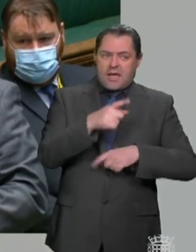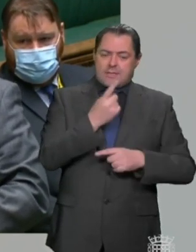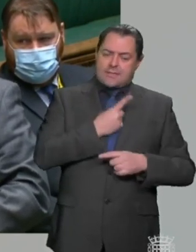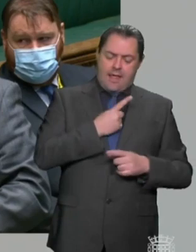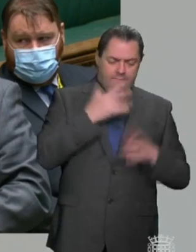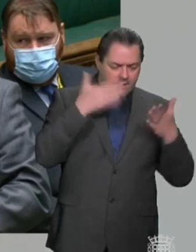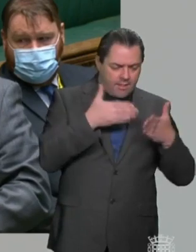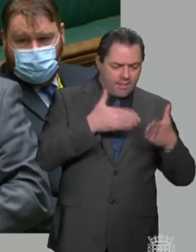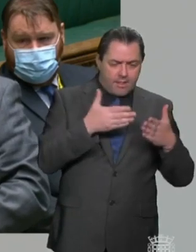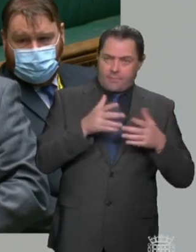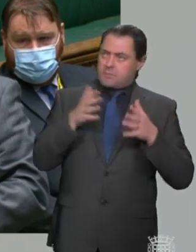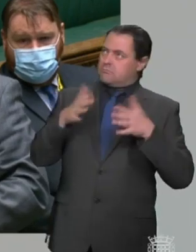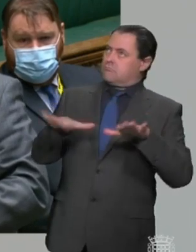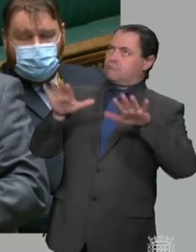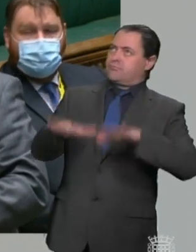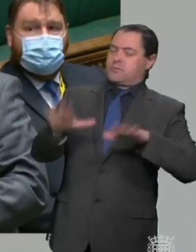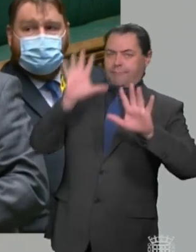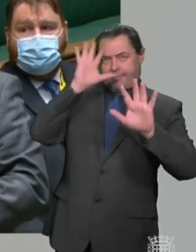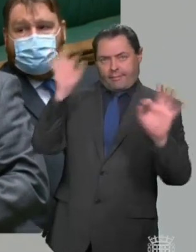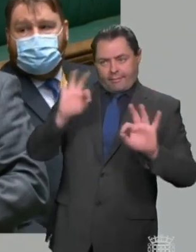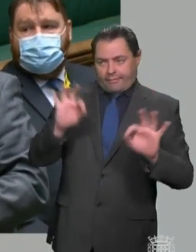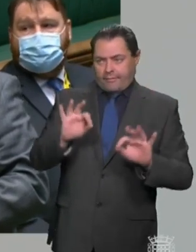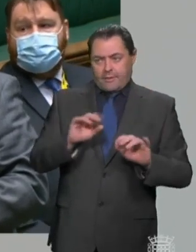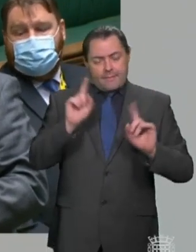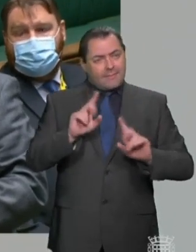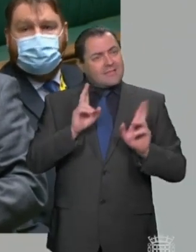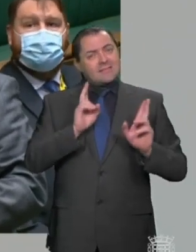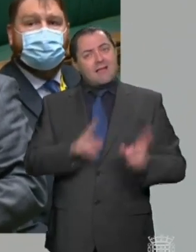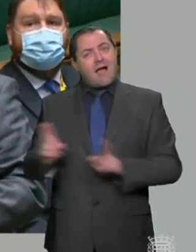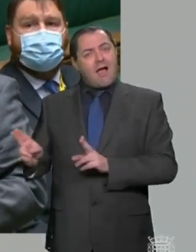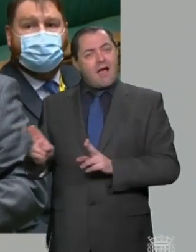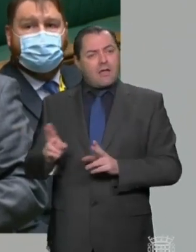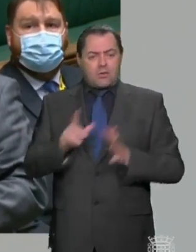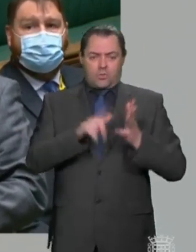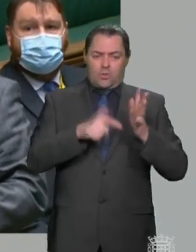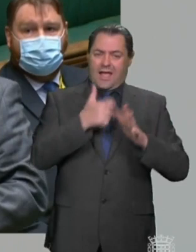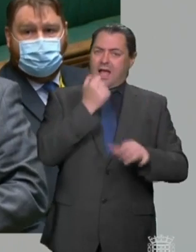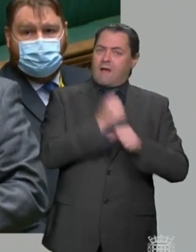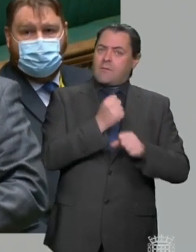United Kingdom. When people were dying, the United Kingdom Government were considering